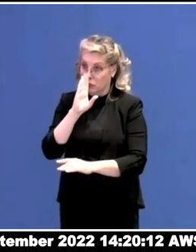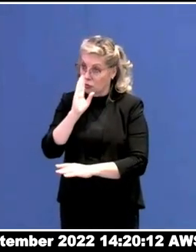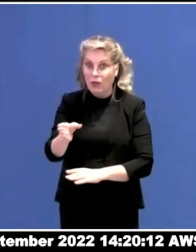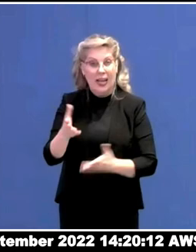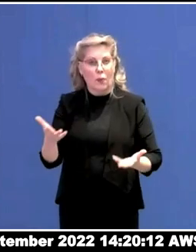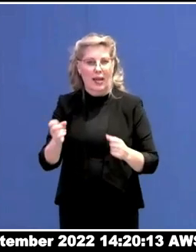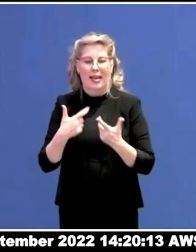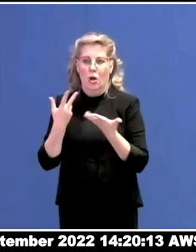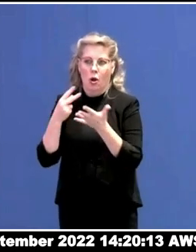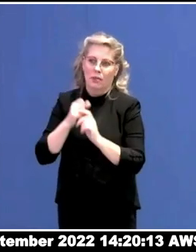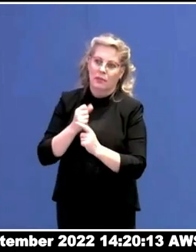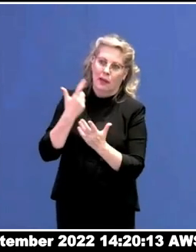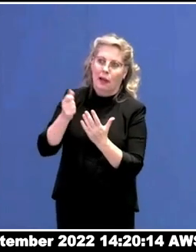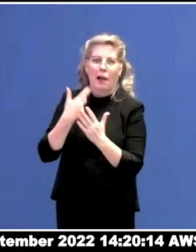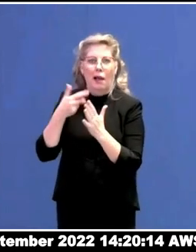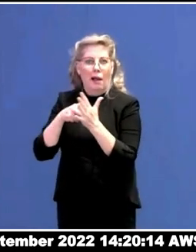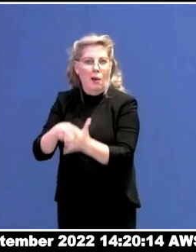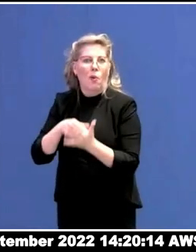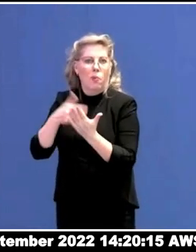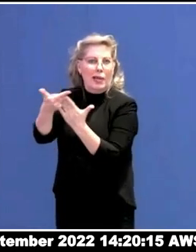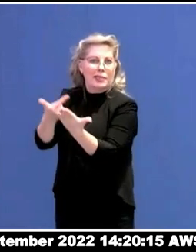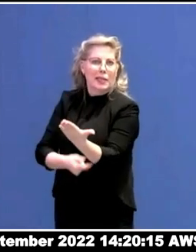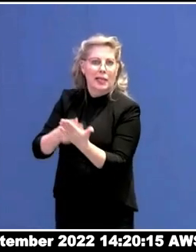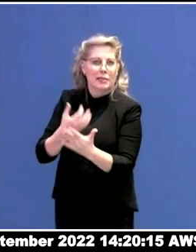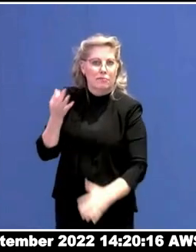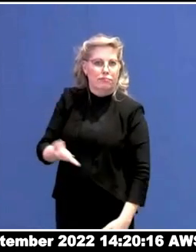There needs to be early intervention and support from the day the person enters prison